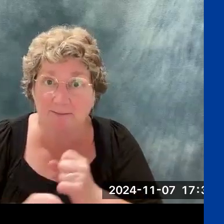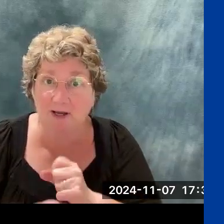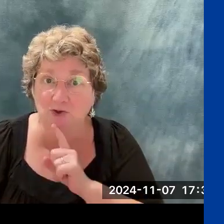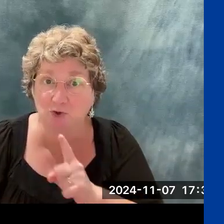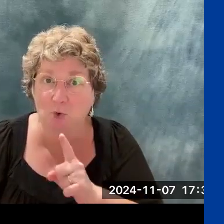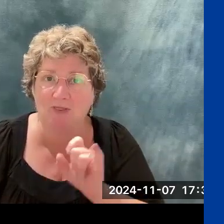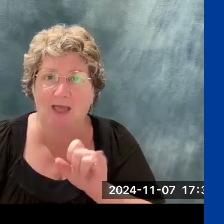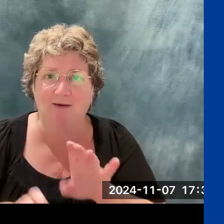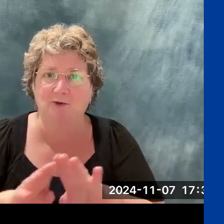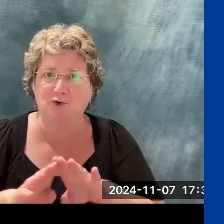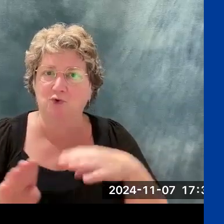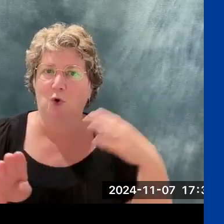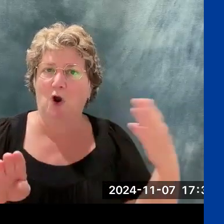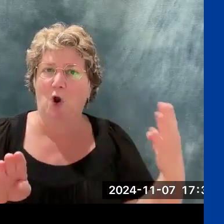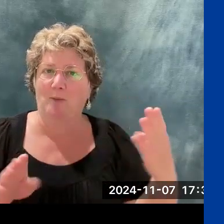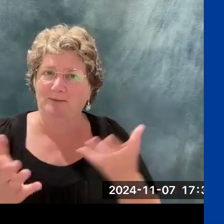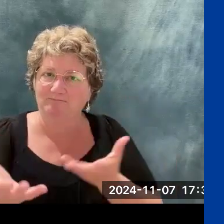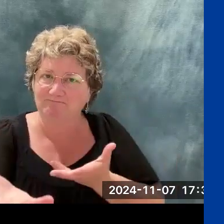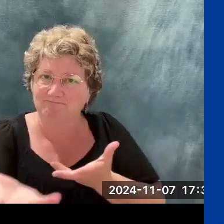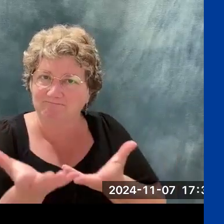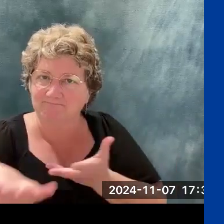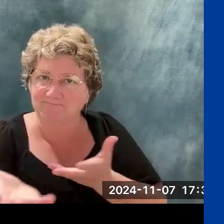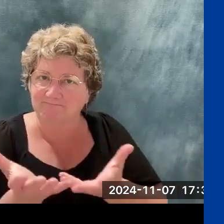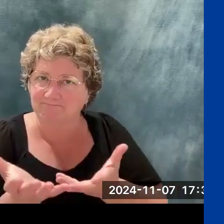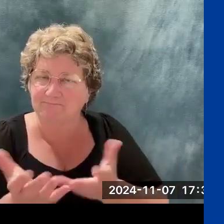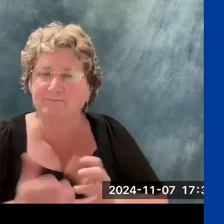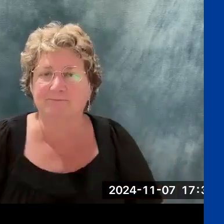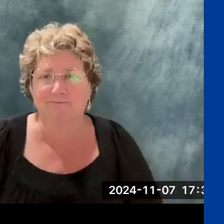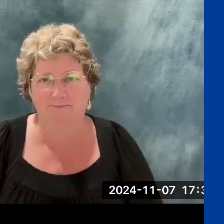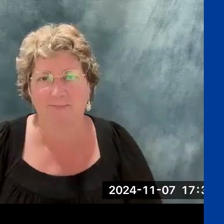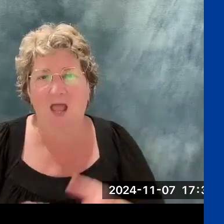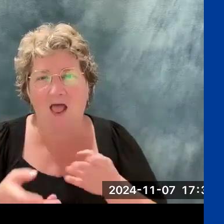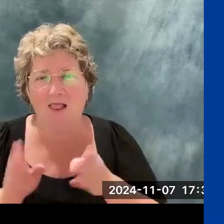open for them to have that conversation and that permission to talk about it.